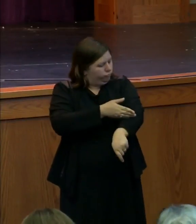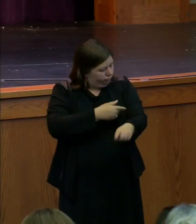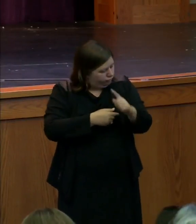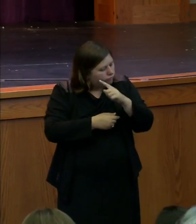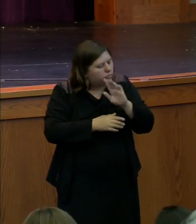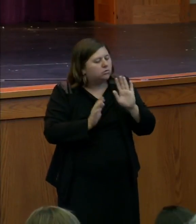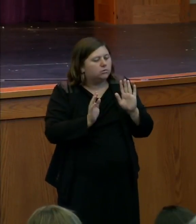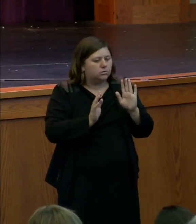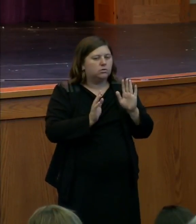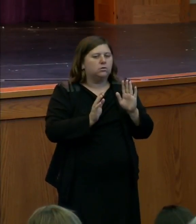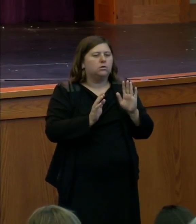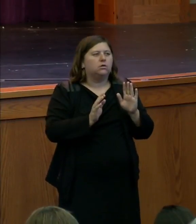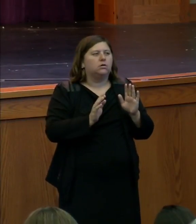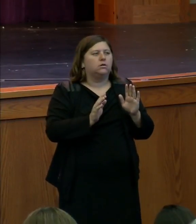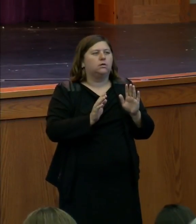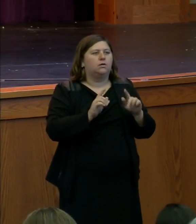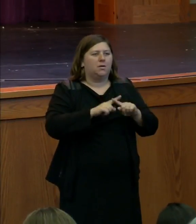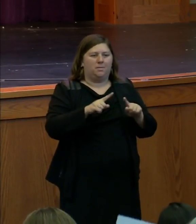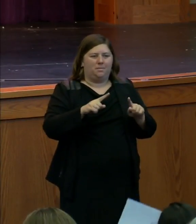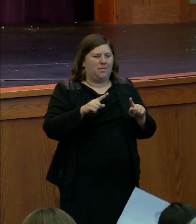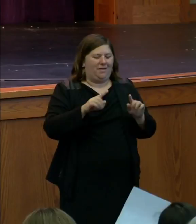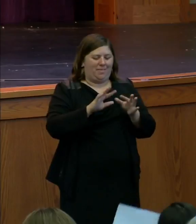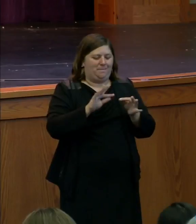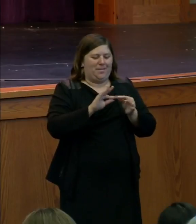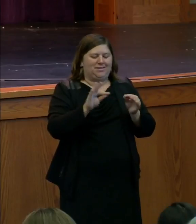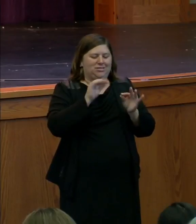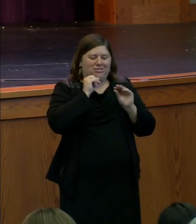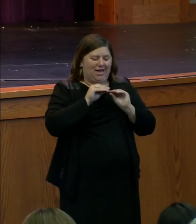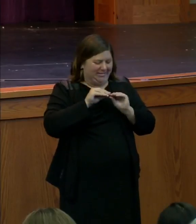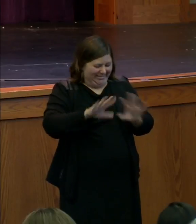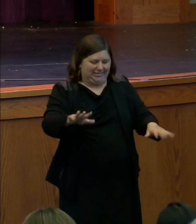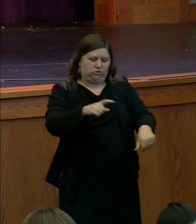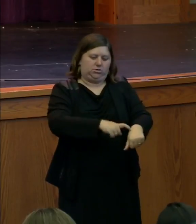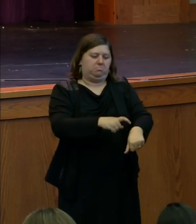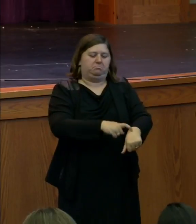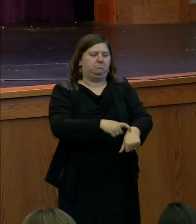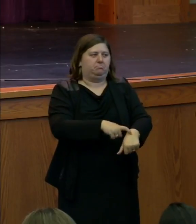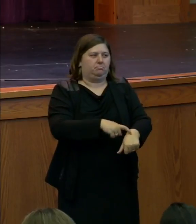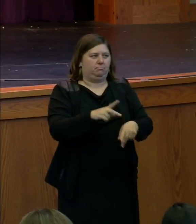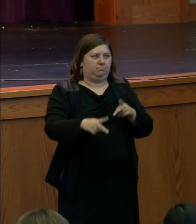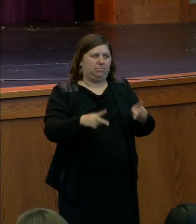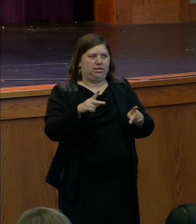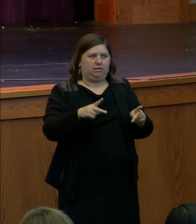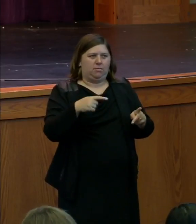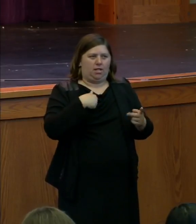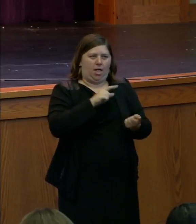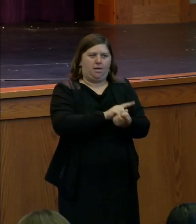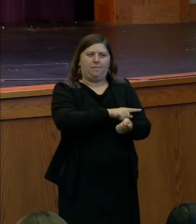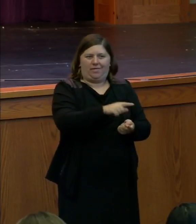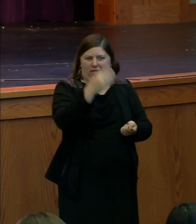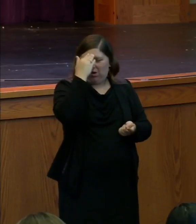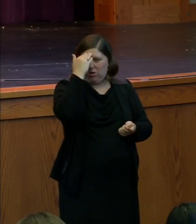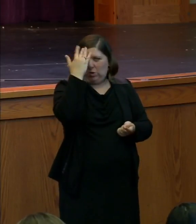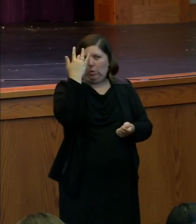THE WORD DID NOT GET OUT IN TIME. THE PEOPLE THAT I NAMED KNEW BECAUSE THEY ARE PART OF AN